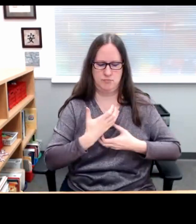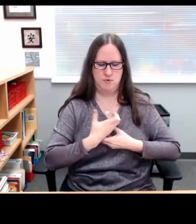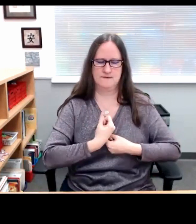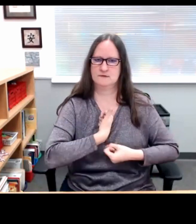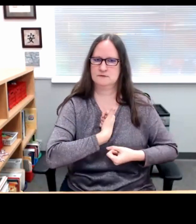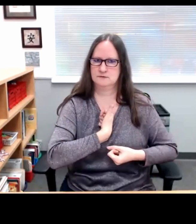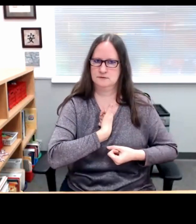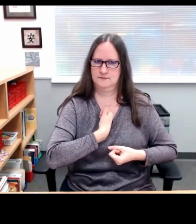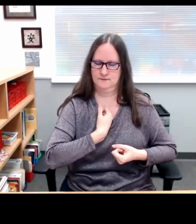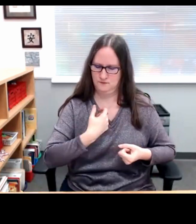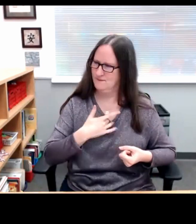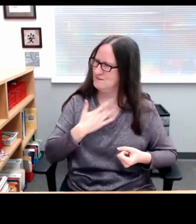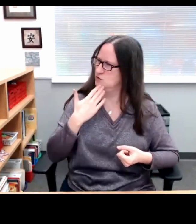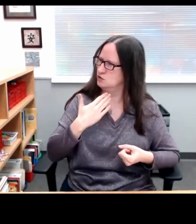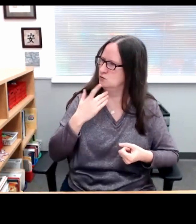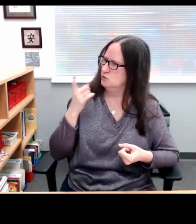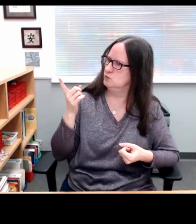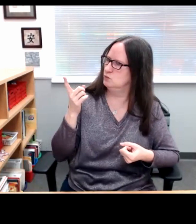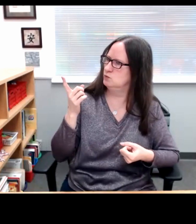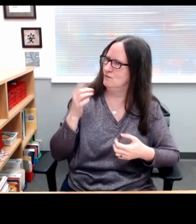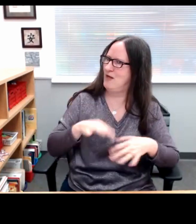children really build their own sense of confidence.